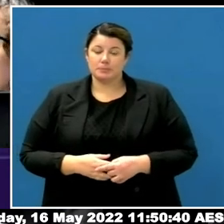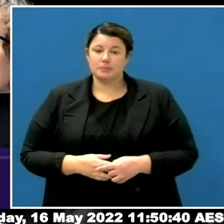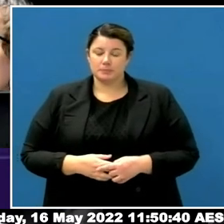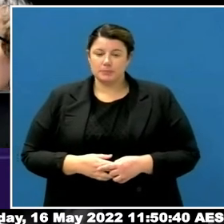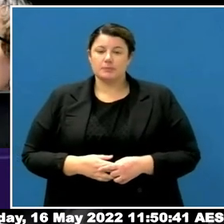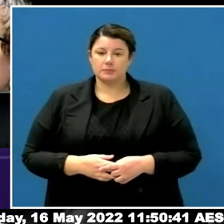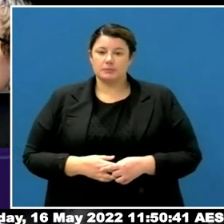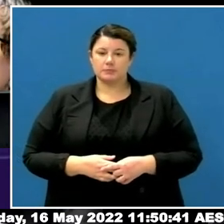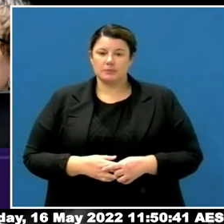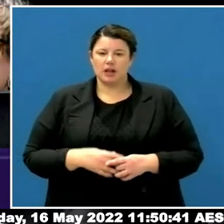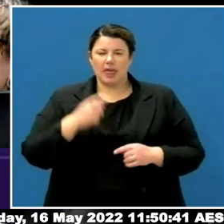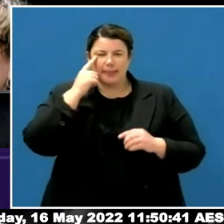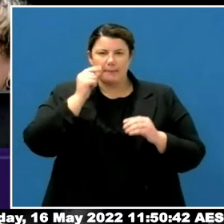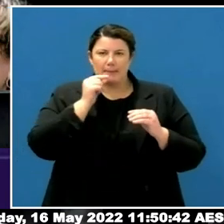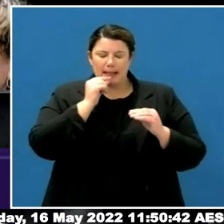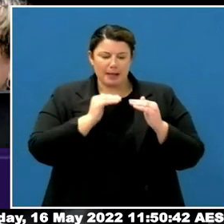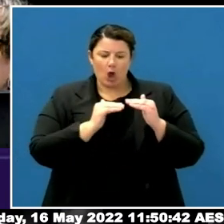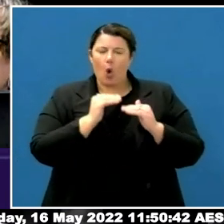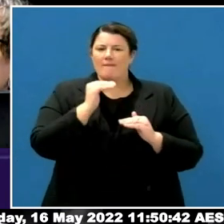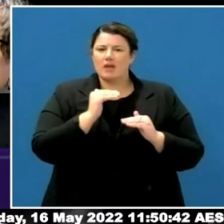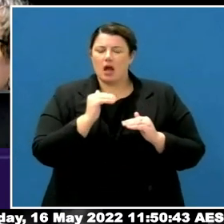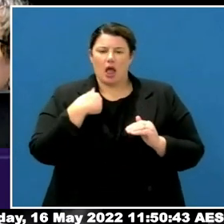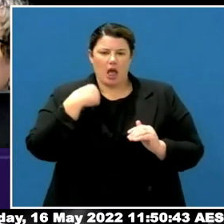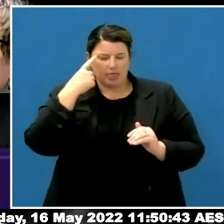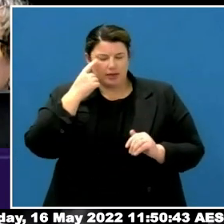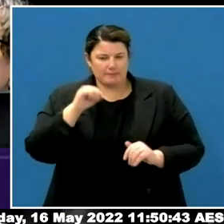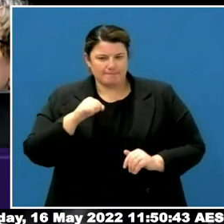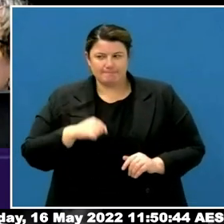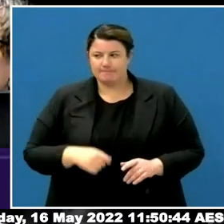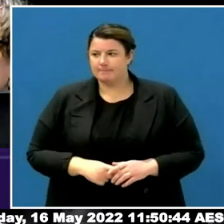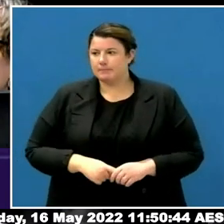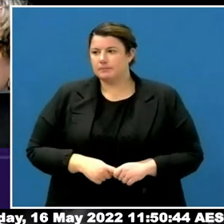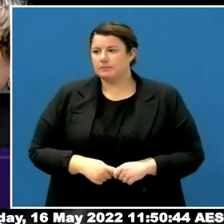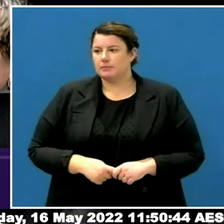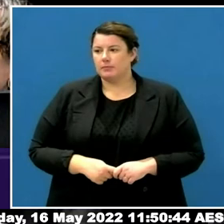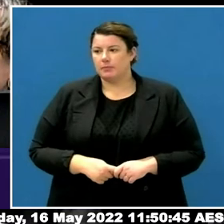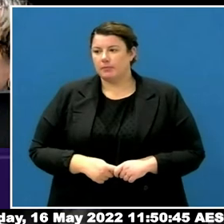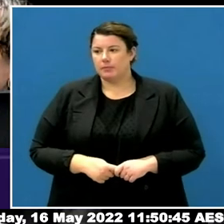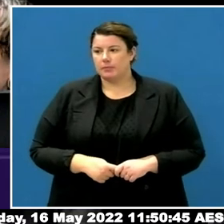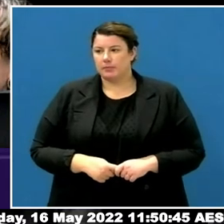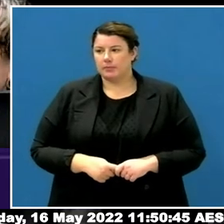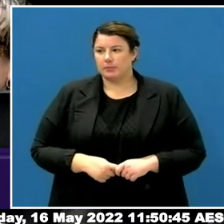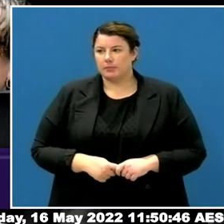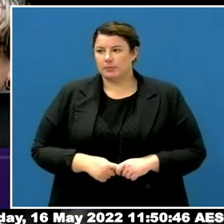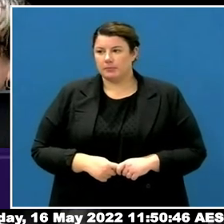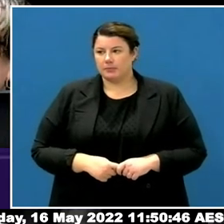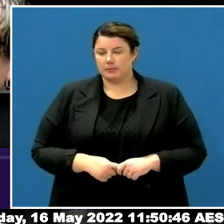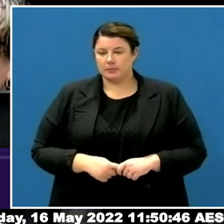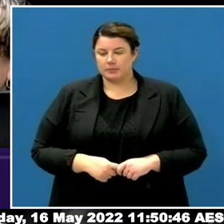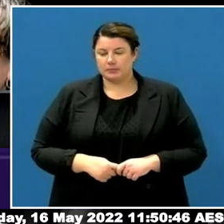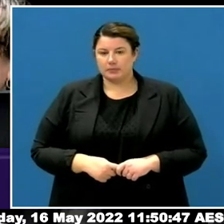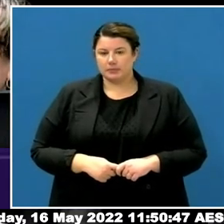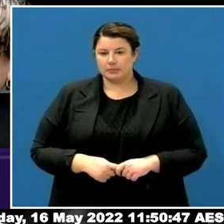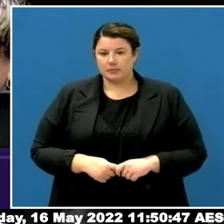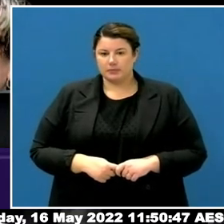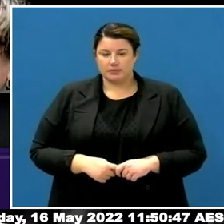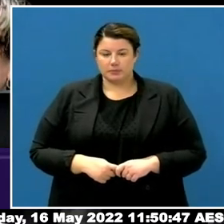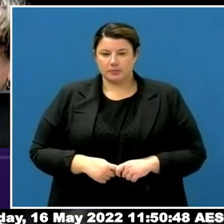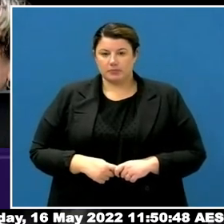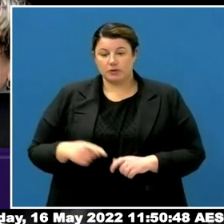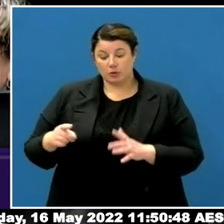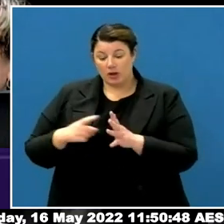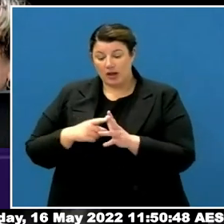And was that agreement by Afford to reduce that amount